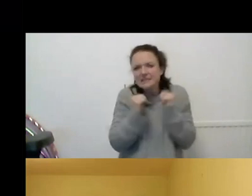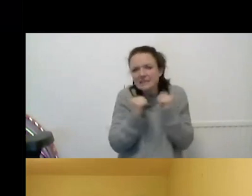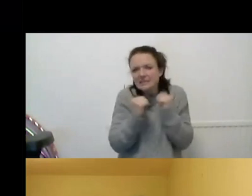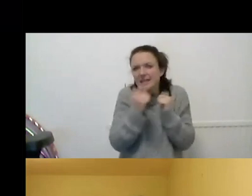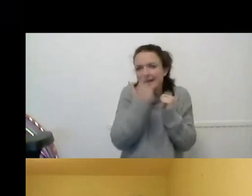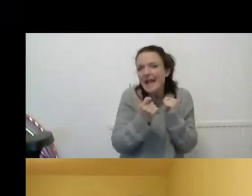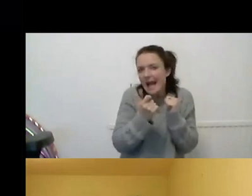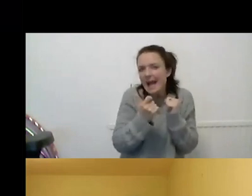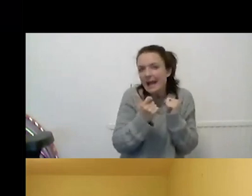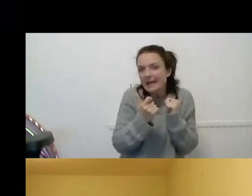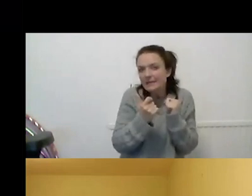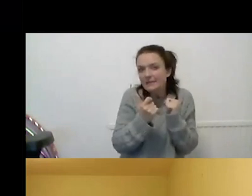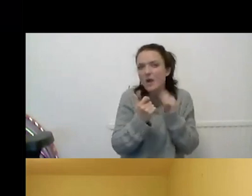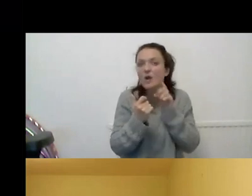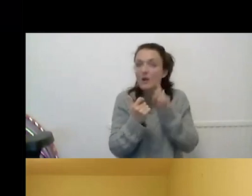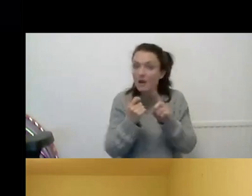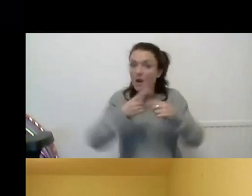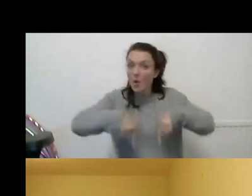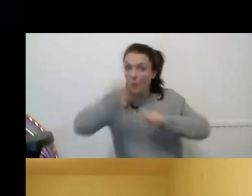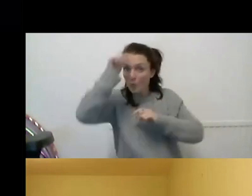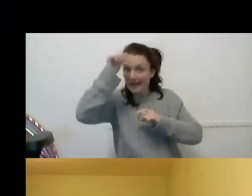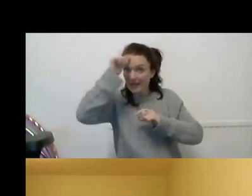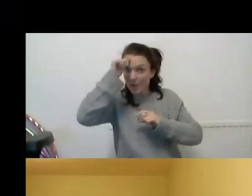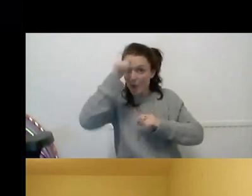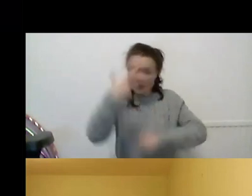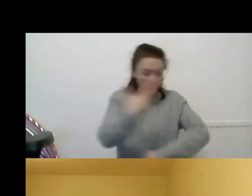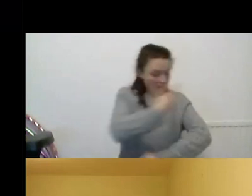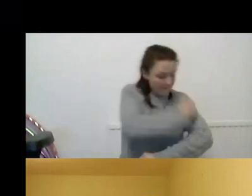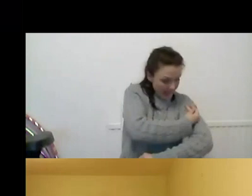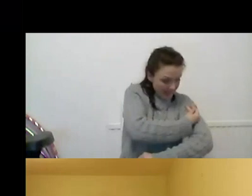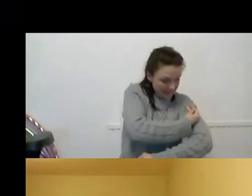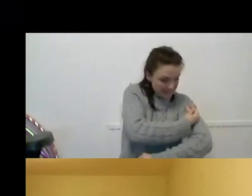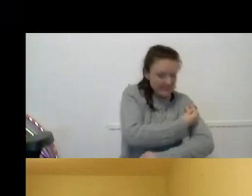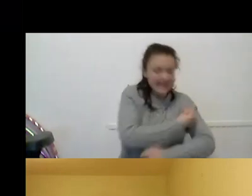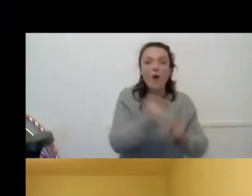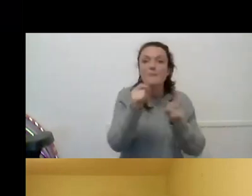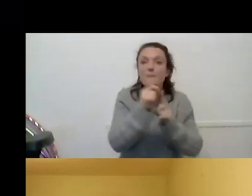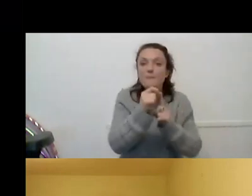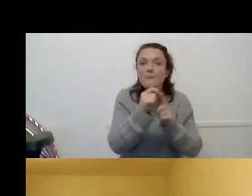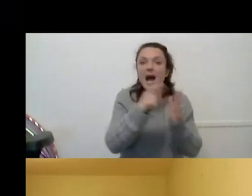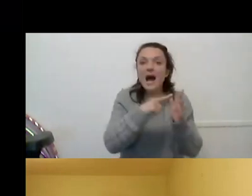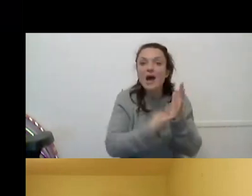paracetamol after the vaccination for about 24 hours helps reduce all these side effects. And